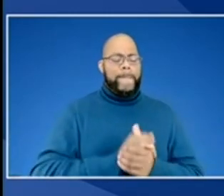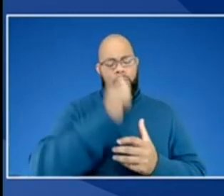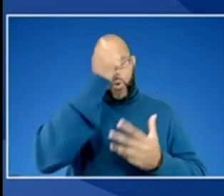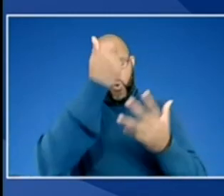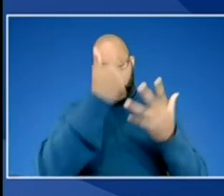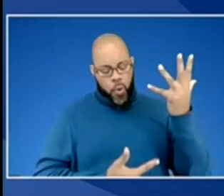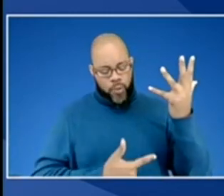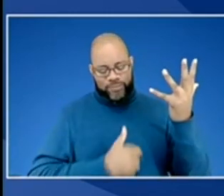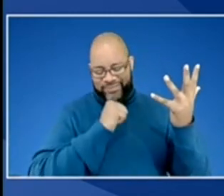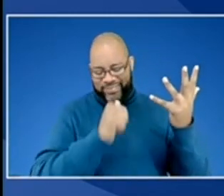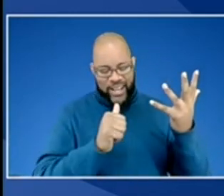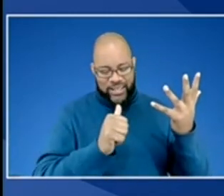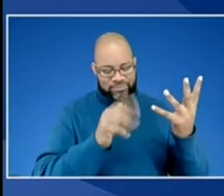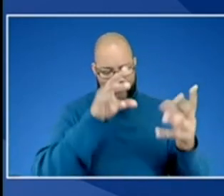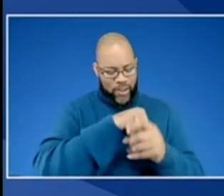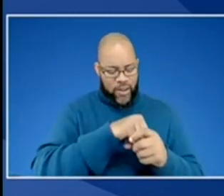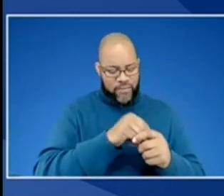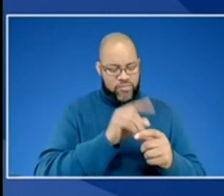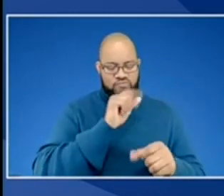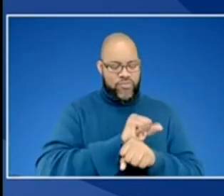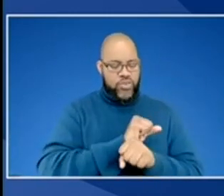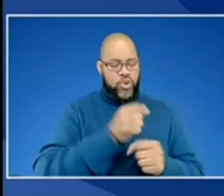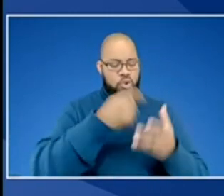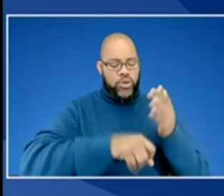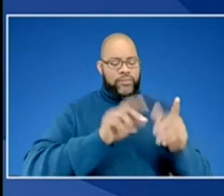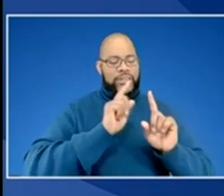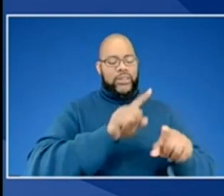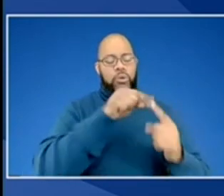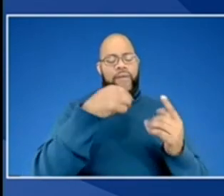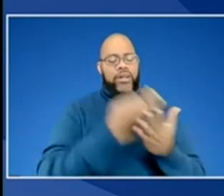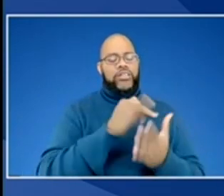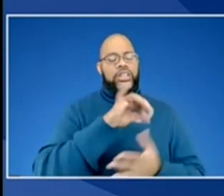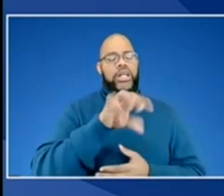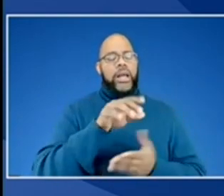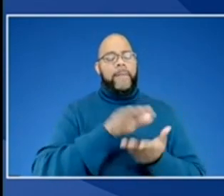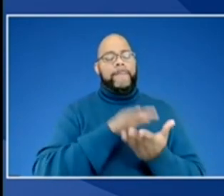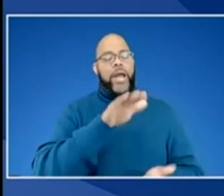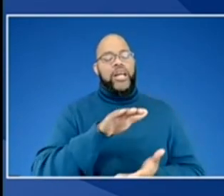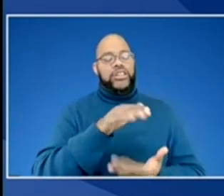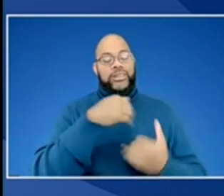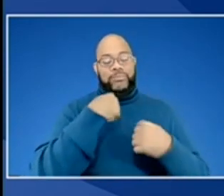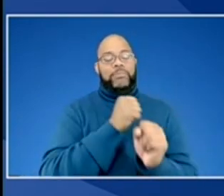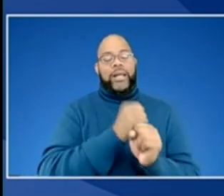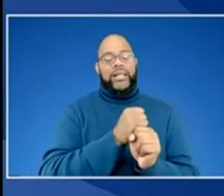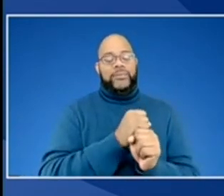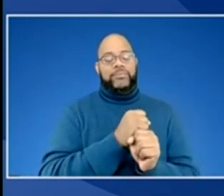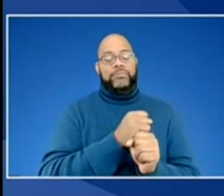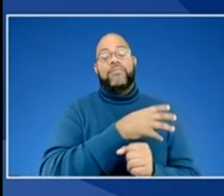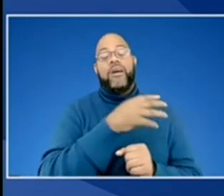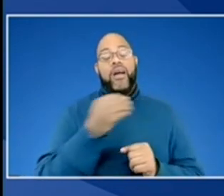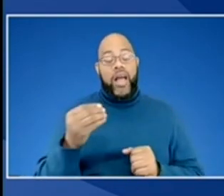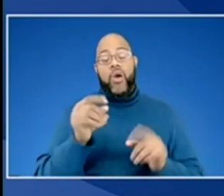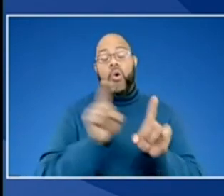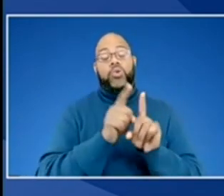factored into the real cost of attendance when our financial aid packages are created. And I also wanted to elevate that